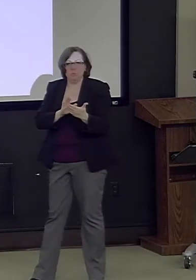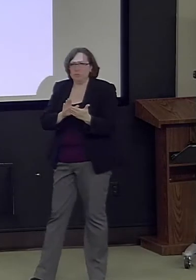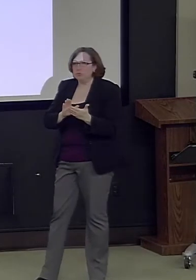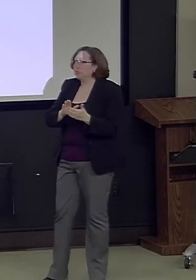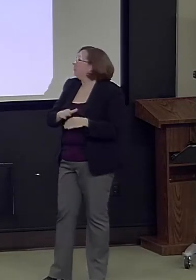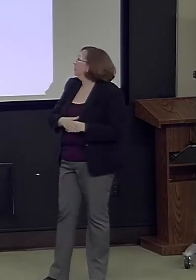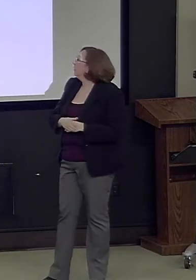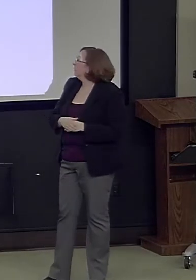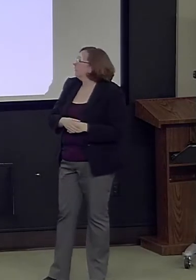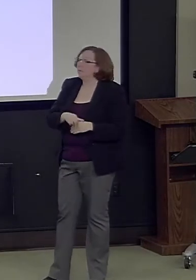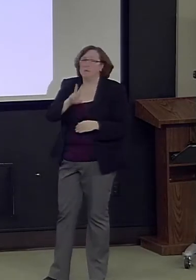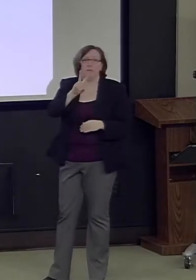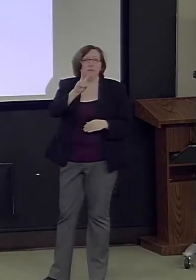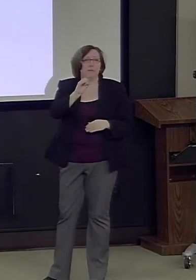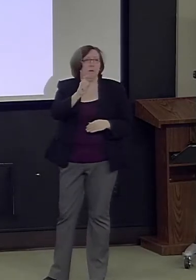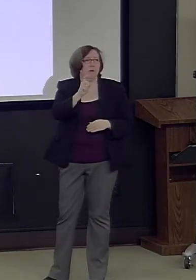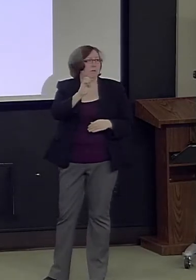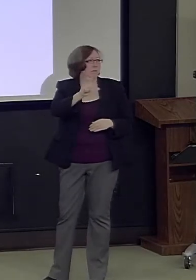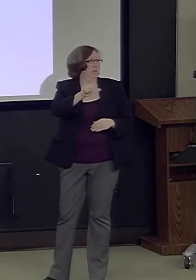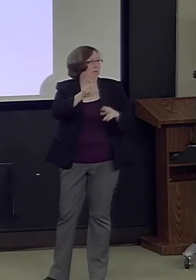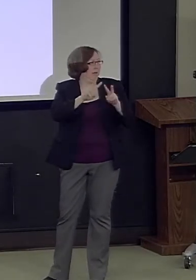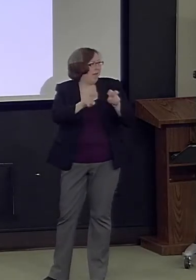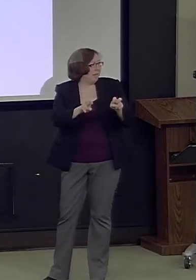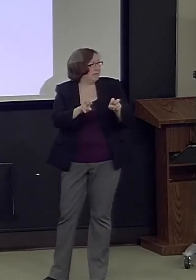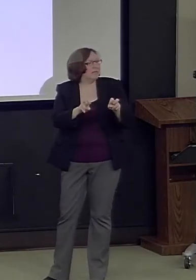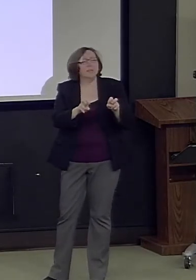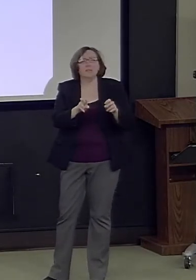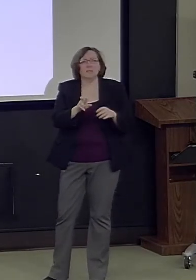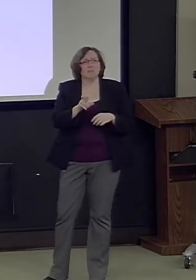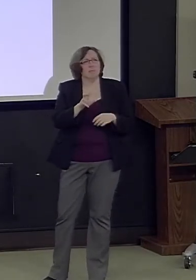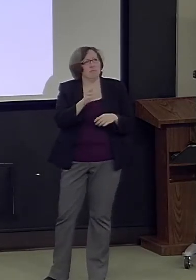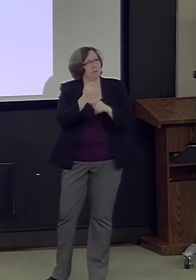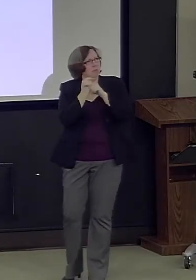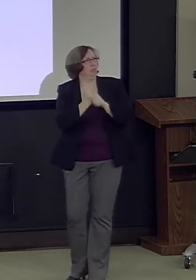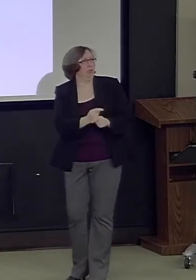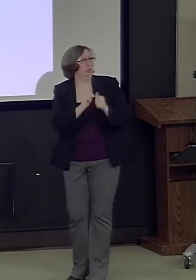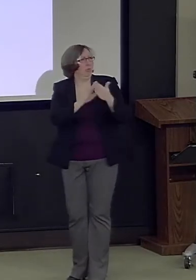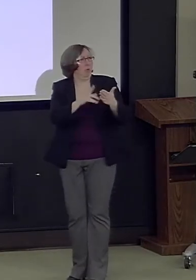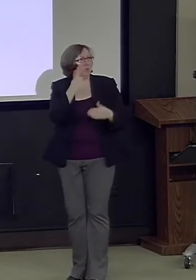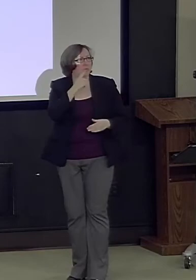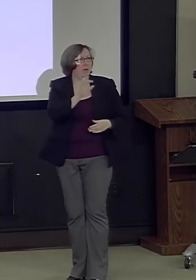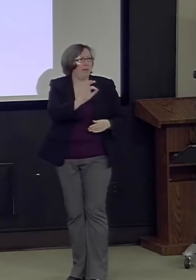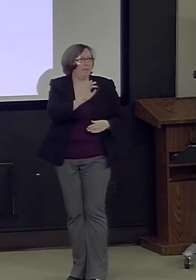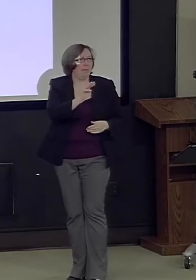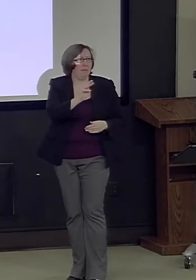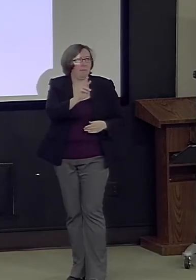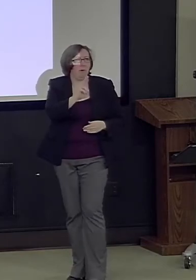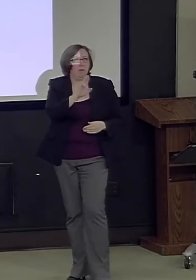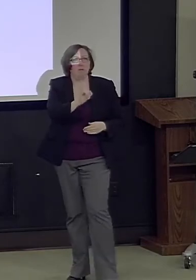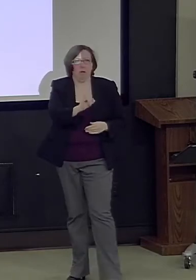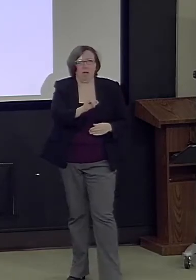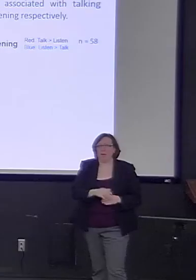voxel analysis the way we do in fMRI. So we pretend that we do fMRI experiments,